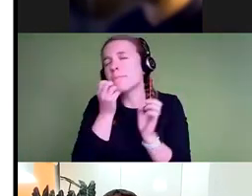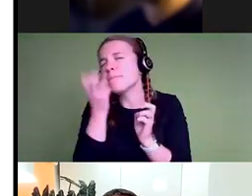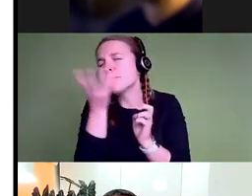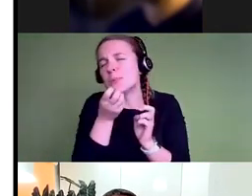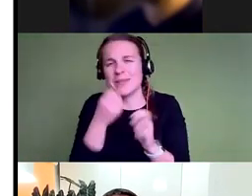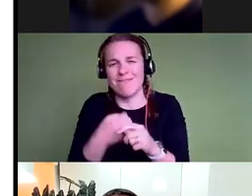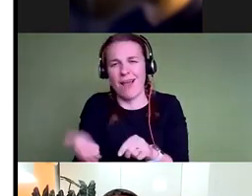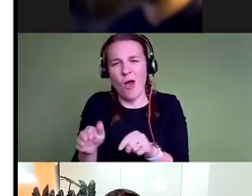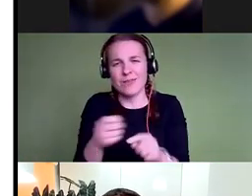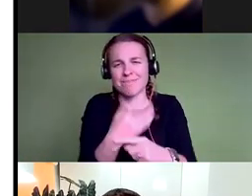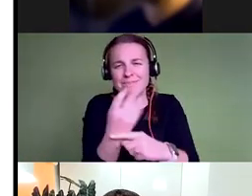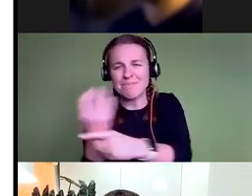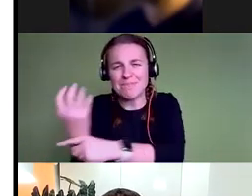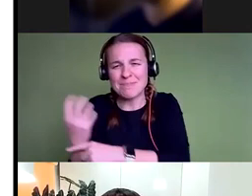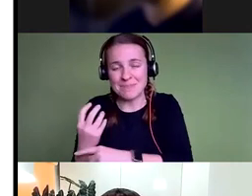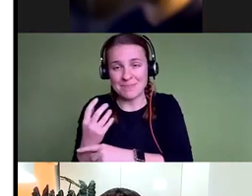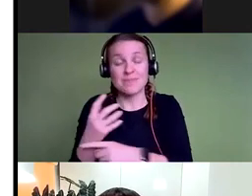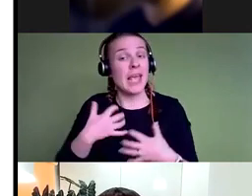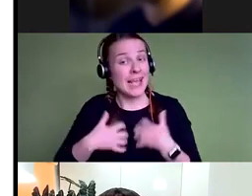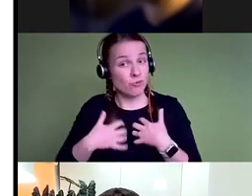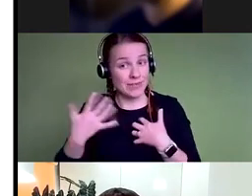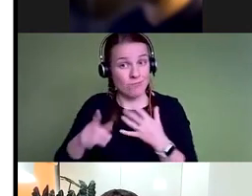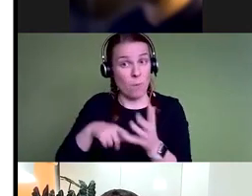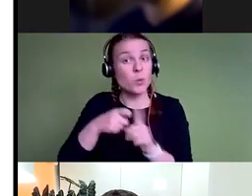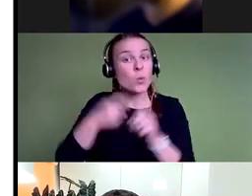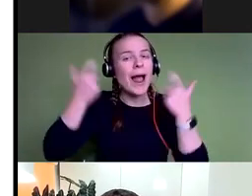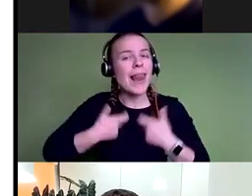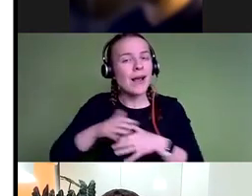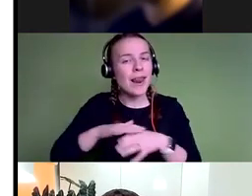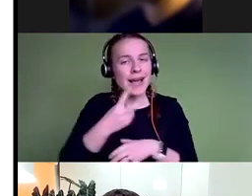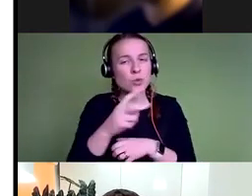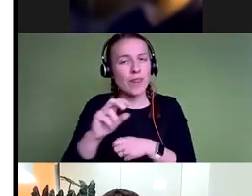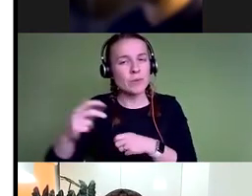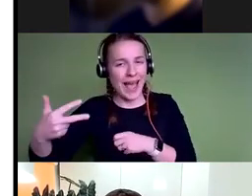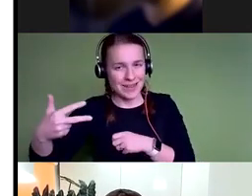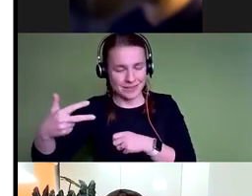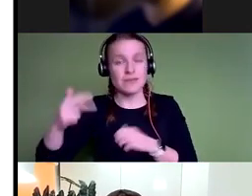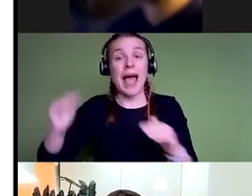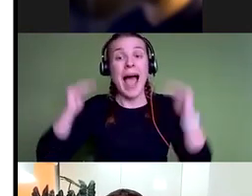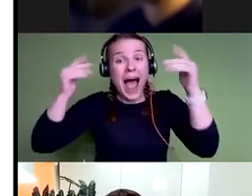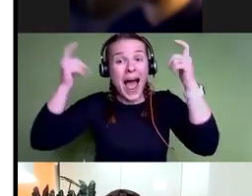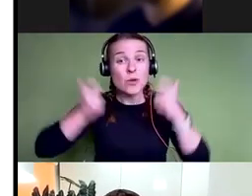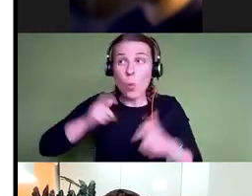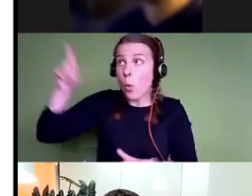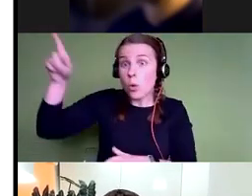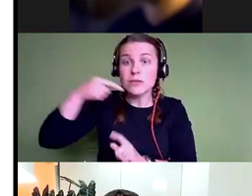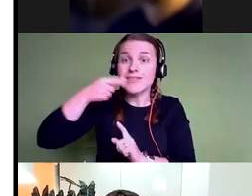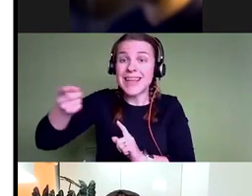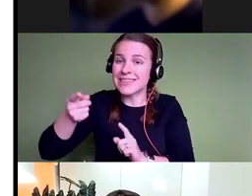So accessibility, in my opinion every garden is a sensory garden. And a therapeutic garden. Whether it is a few pots